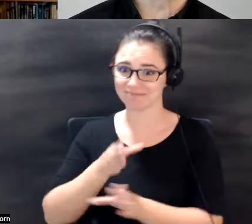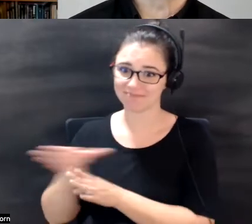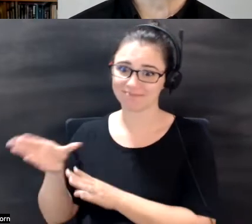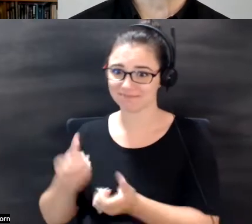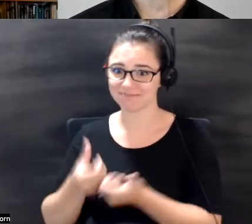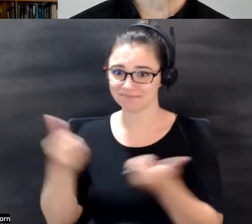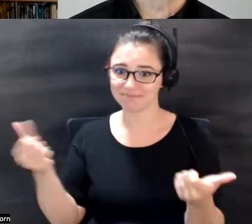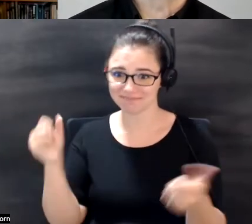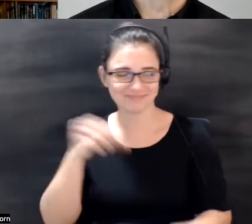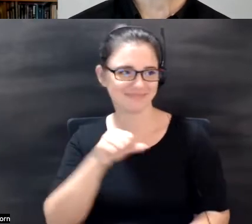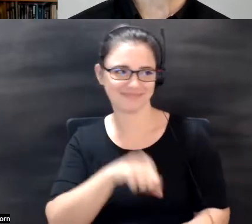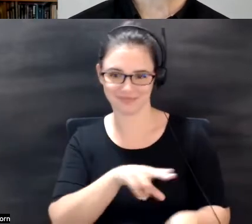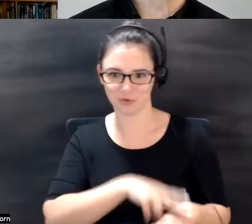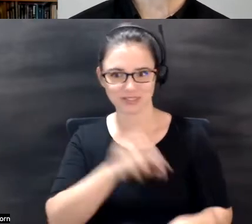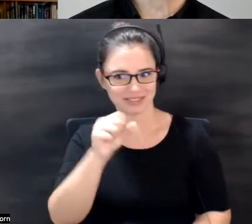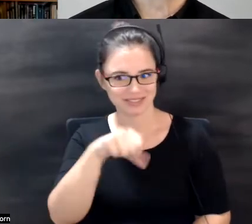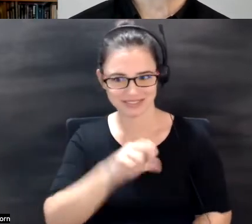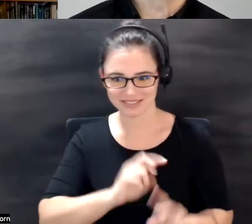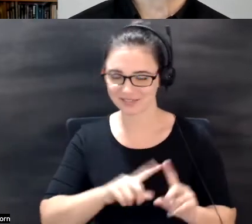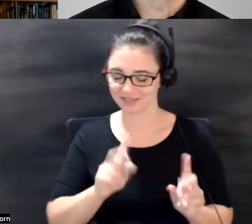different genres, and very different things you're putting forward.